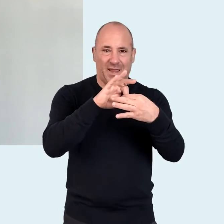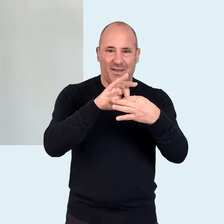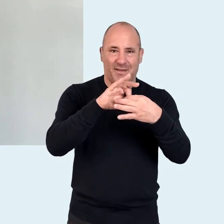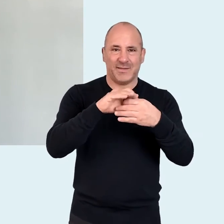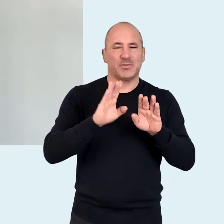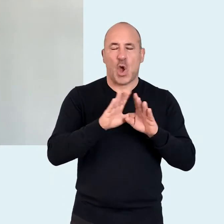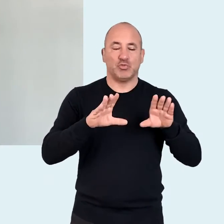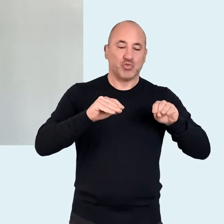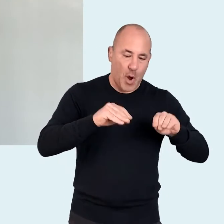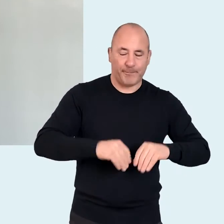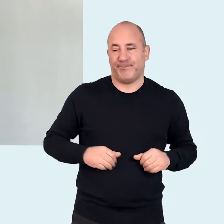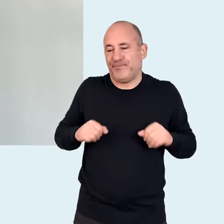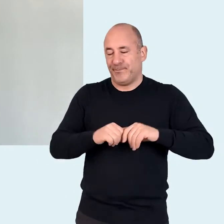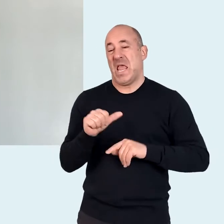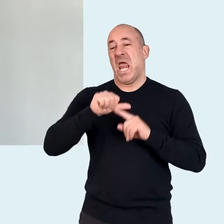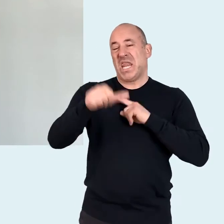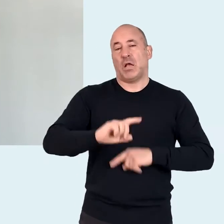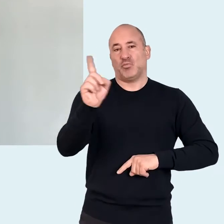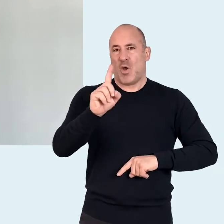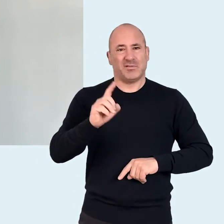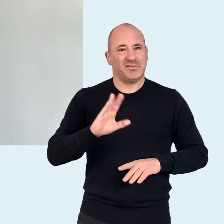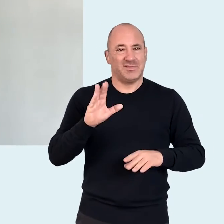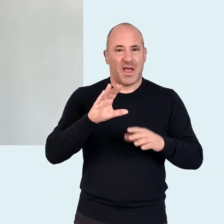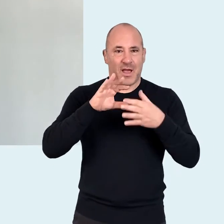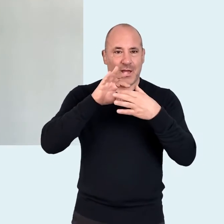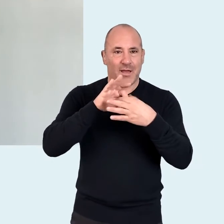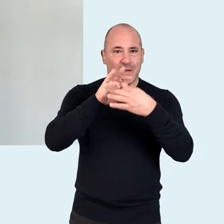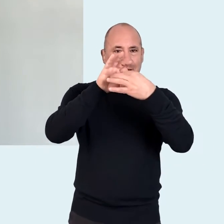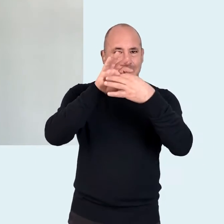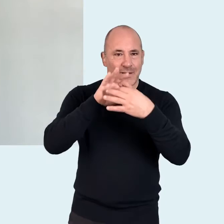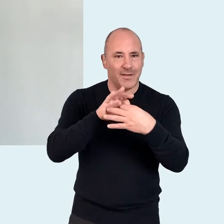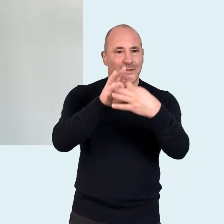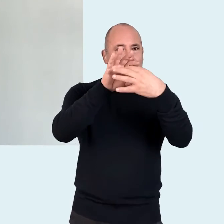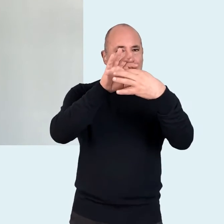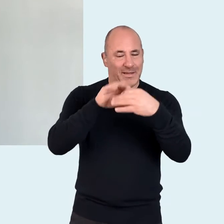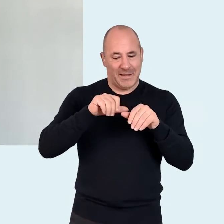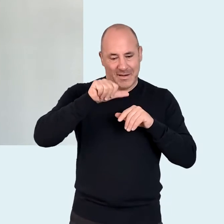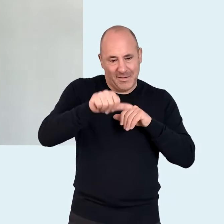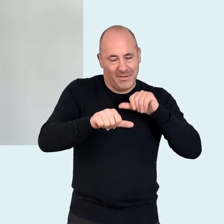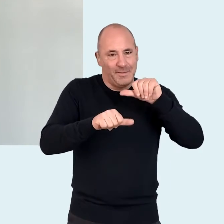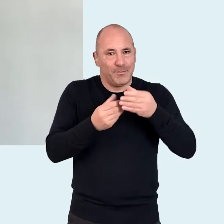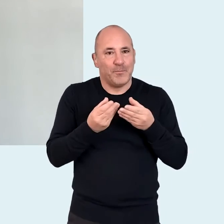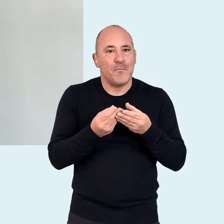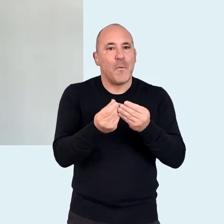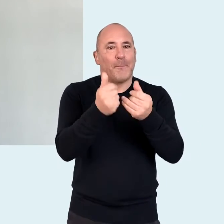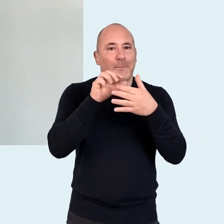task so it's not stop and start, stop and start. So there's kind of some kind of engagement,